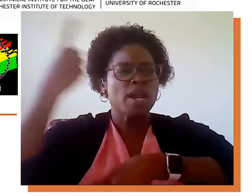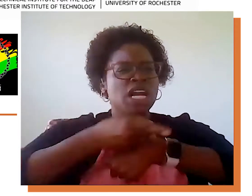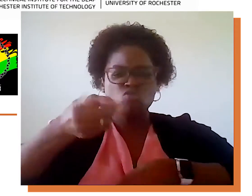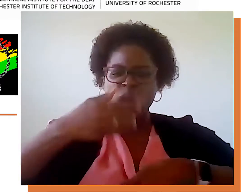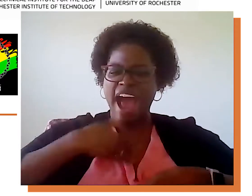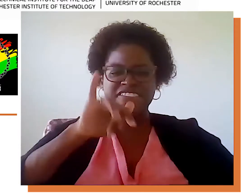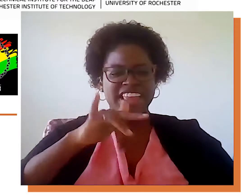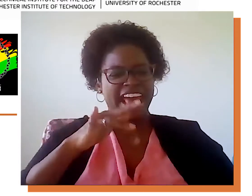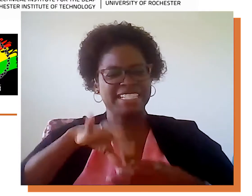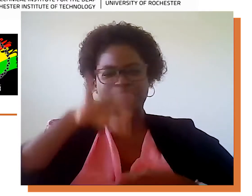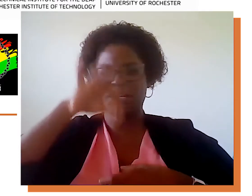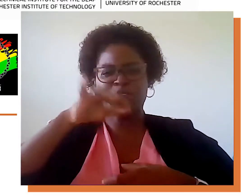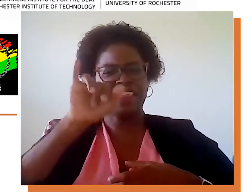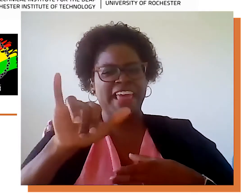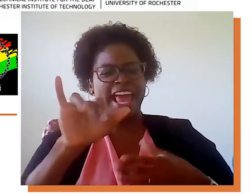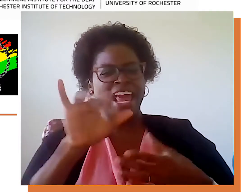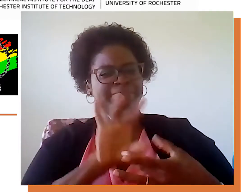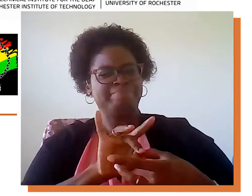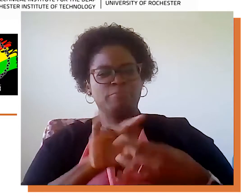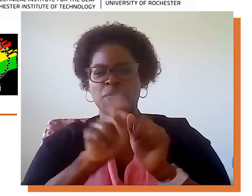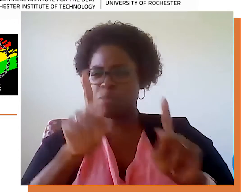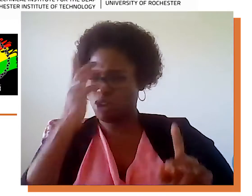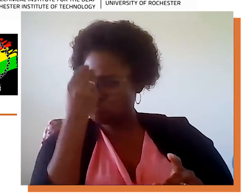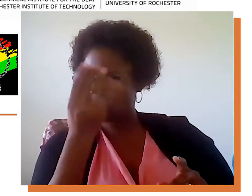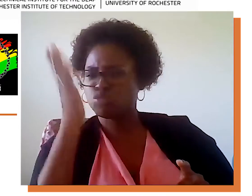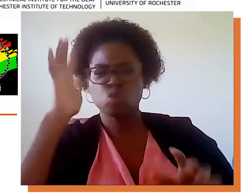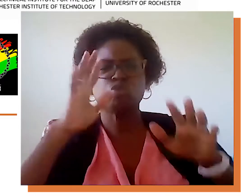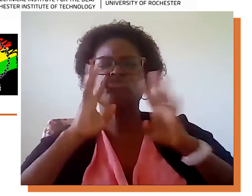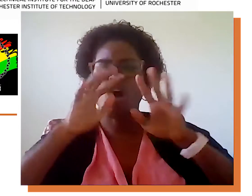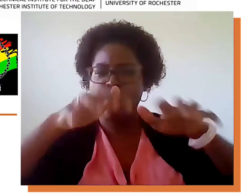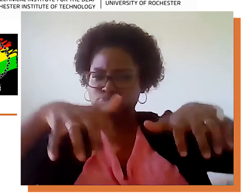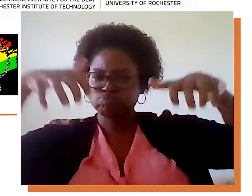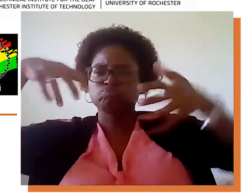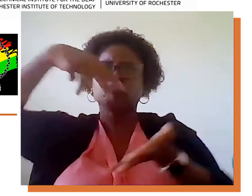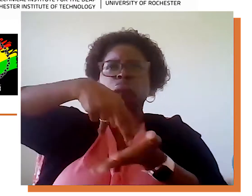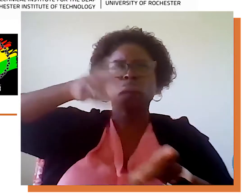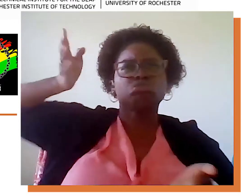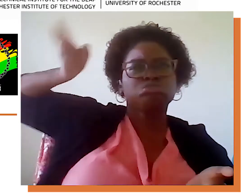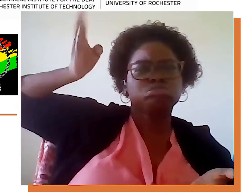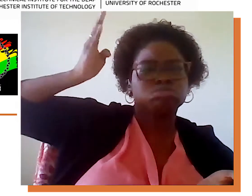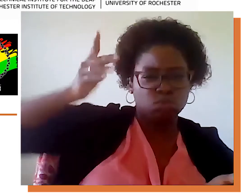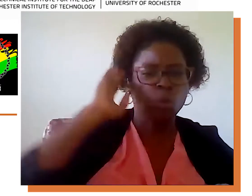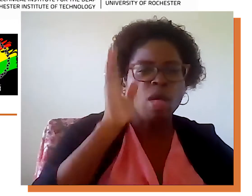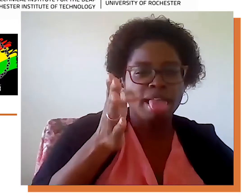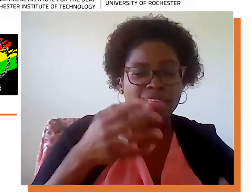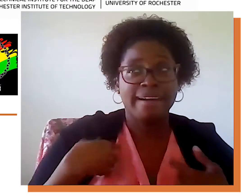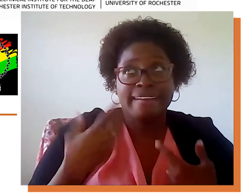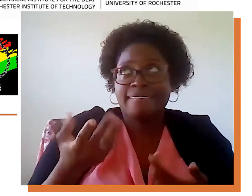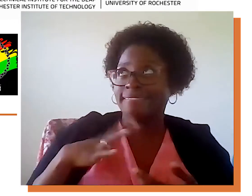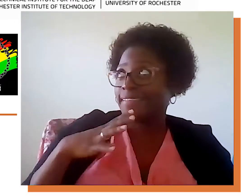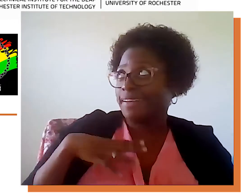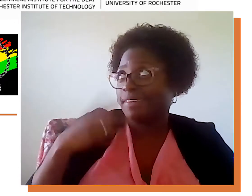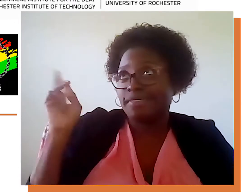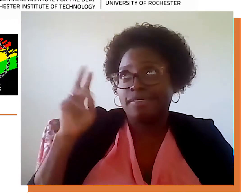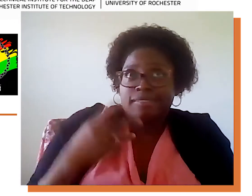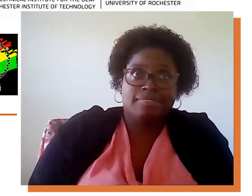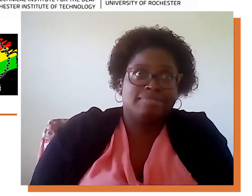And I remember him saying to me one time, he's like, "You know, one of these days, "I know that you're gonna be standing